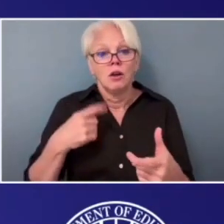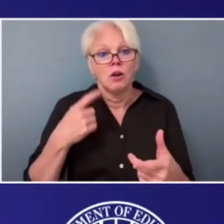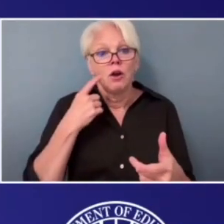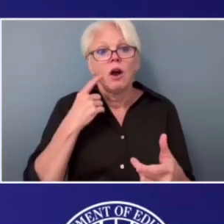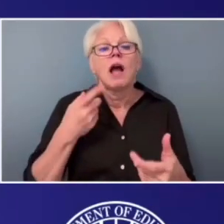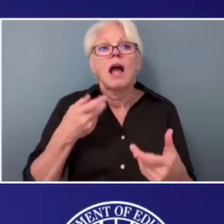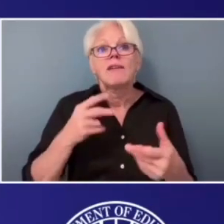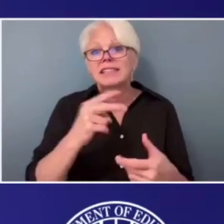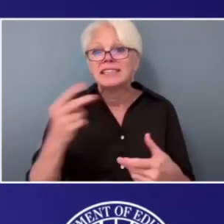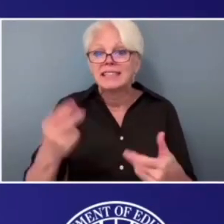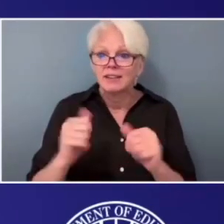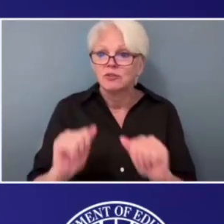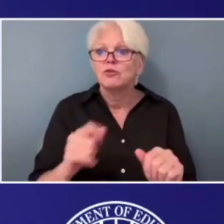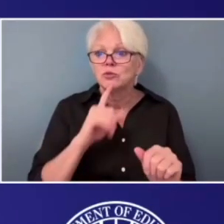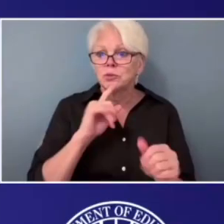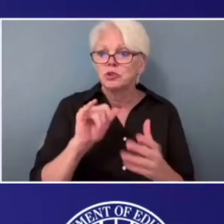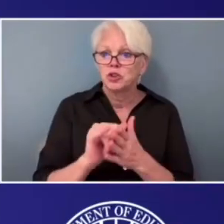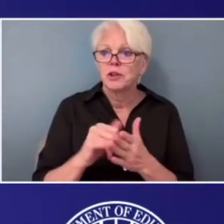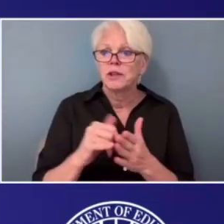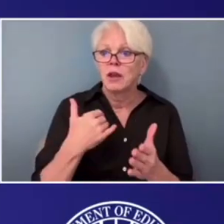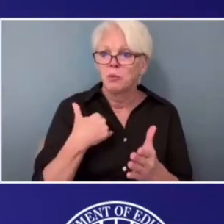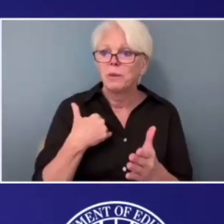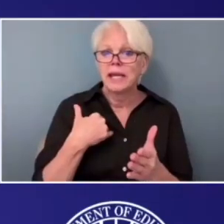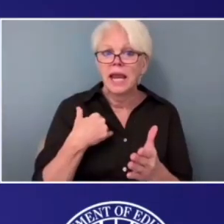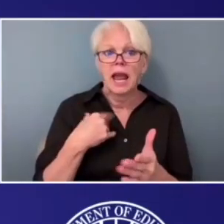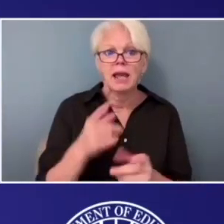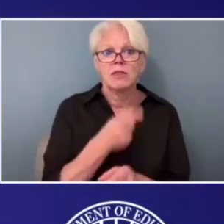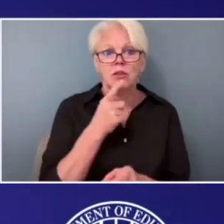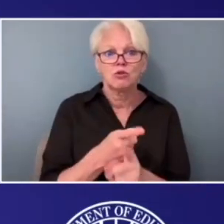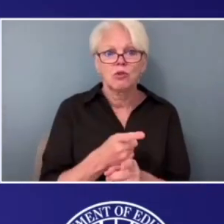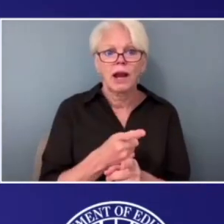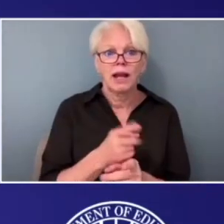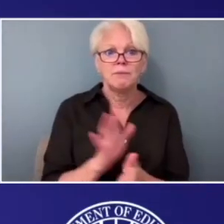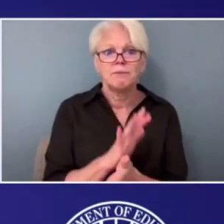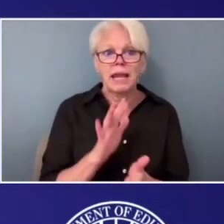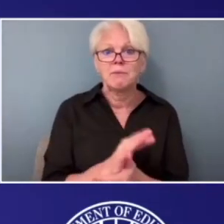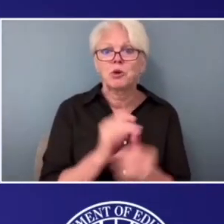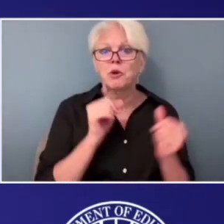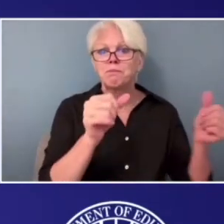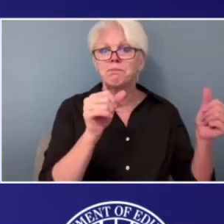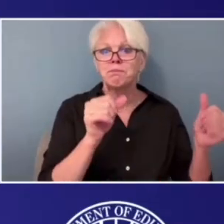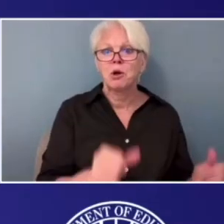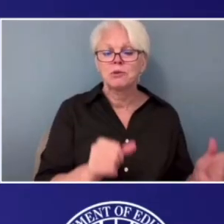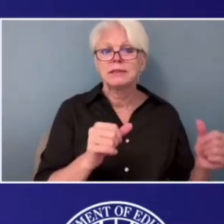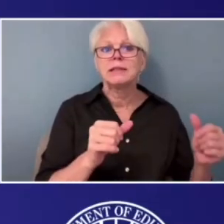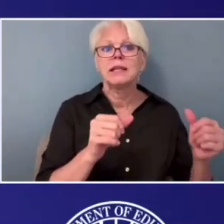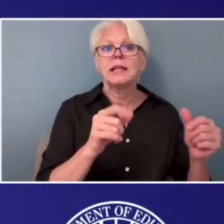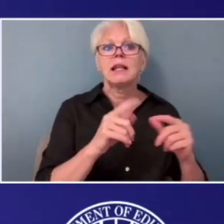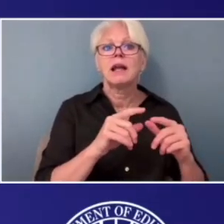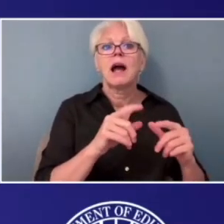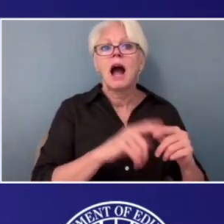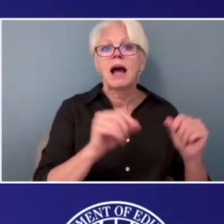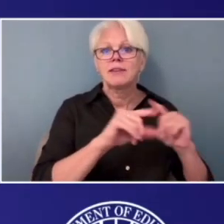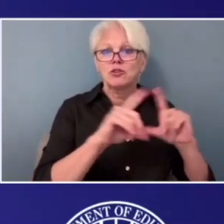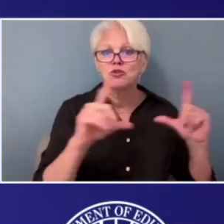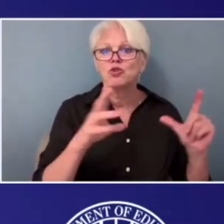trying to make sure that we had the right paper posted on the screen and in the web to the public, that we did not have the